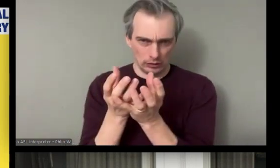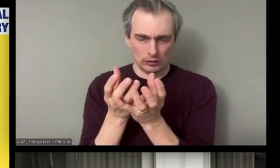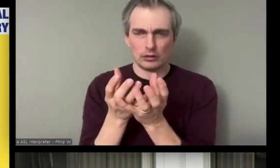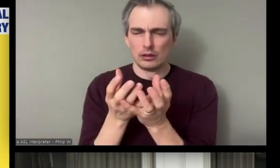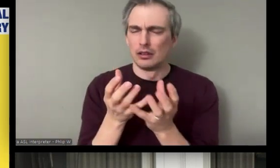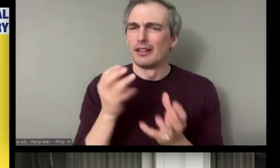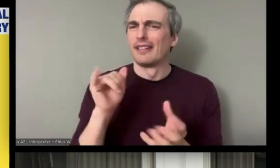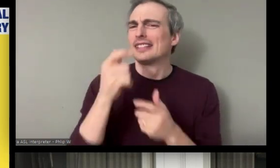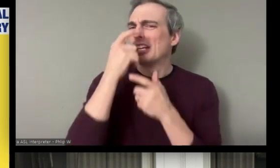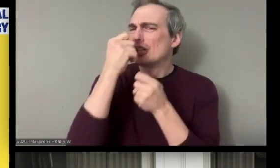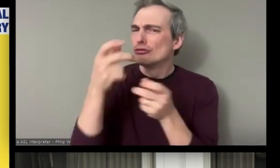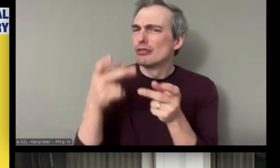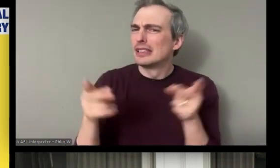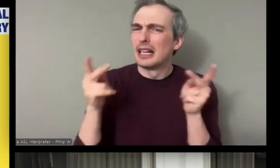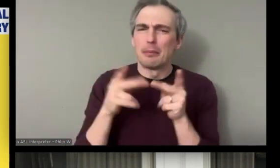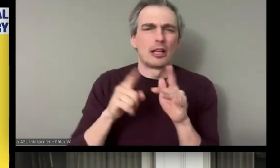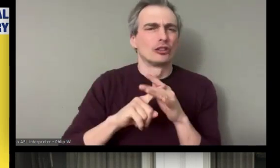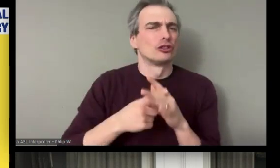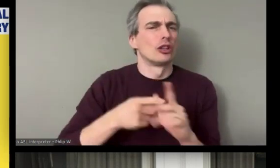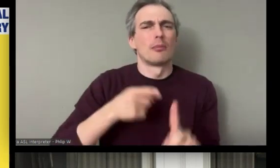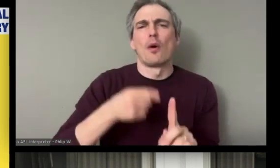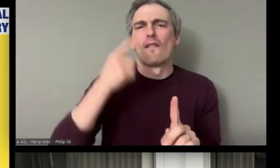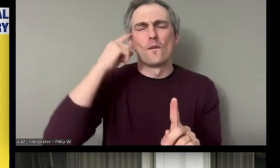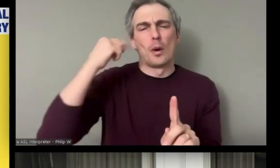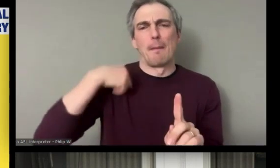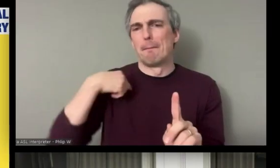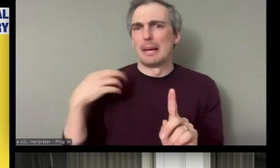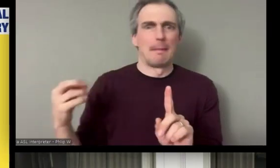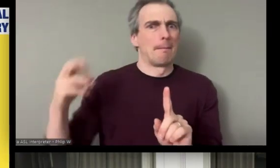this area, and start off the year with looking at sort of the latest version